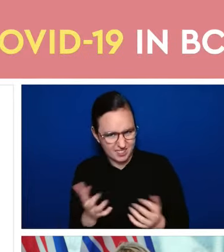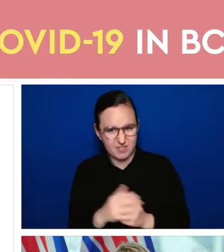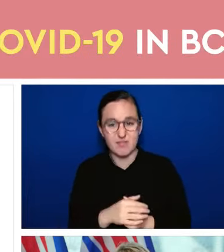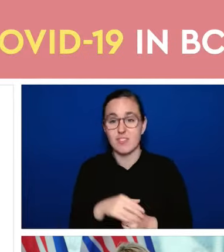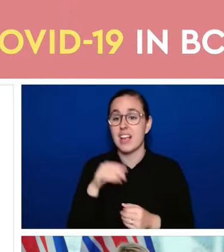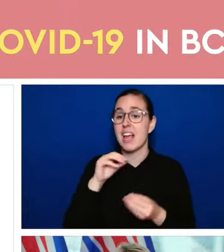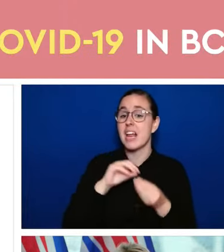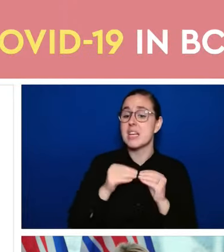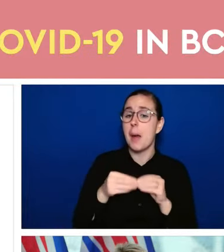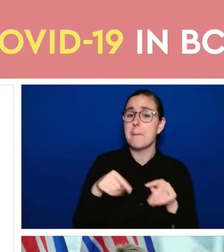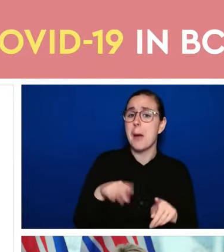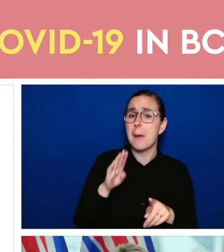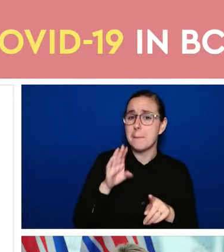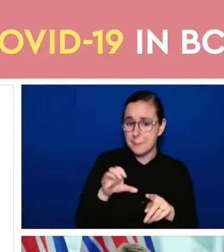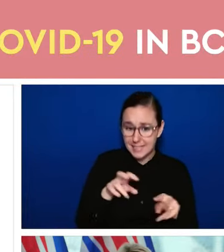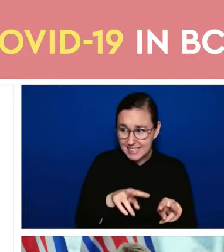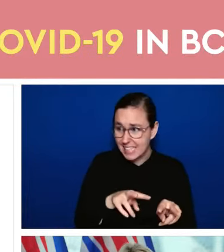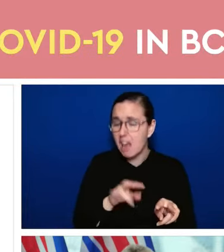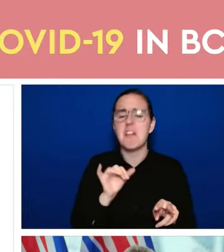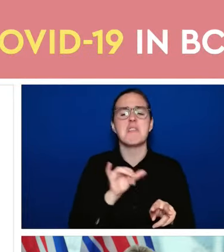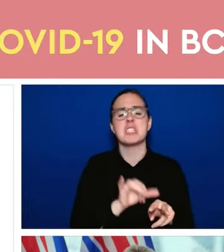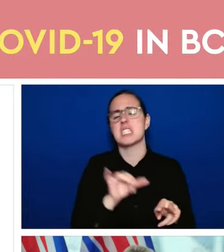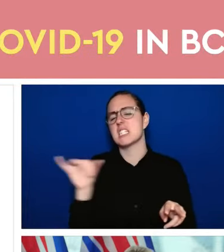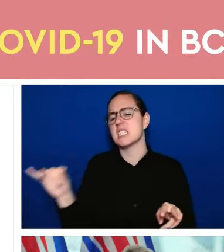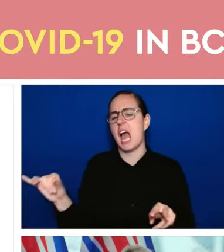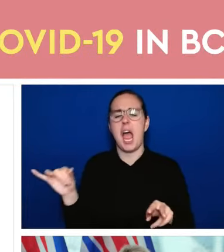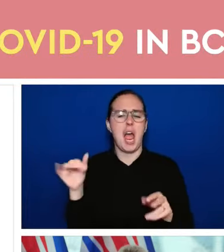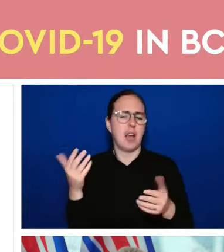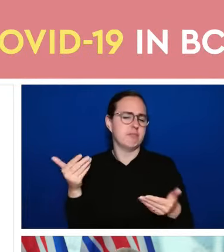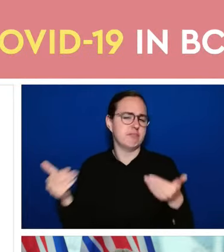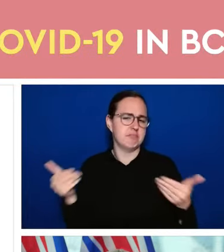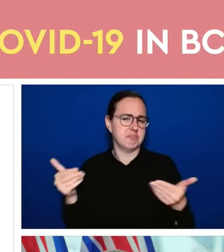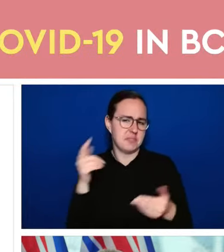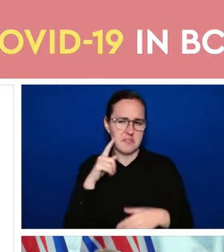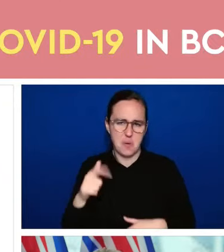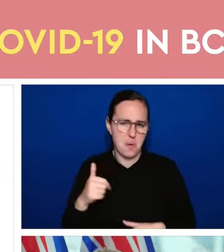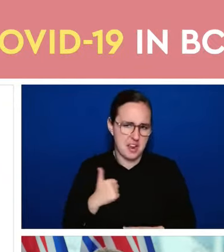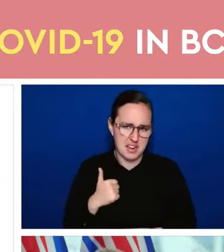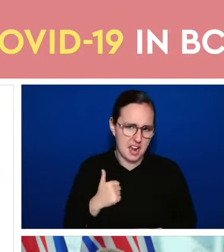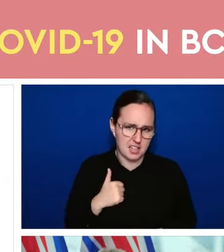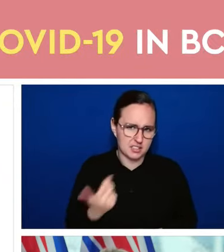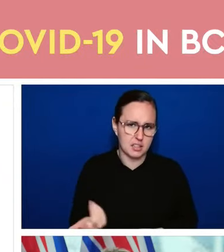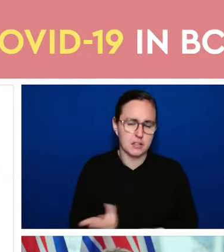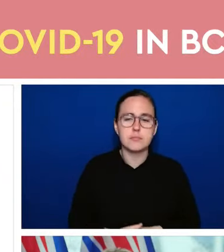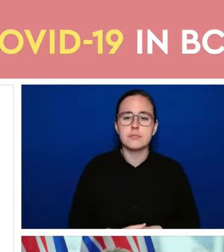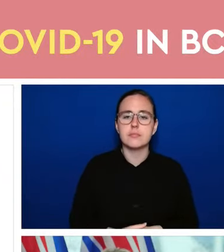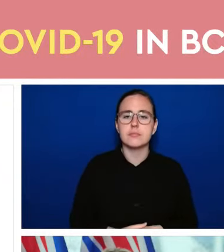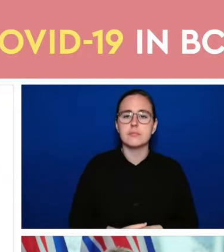Canadian immune immune. Immunity task force and prevented some